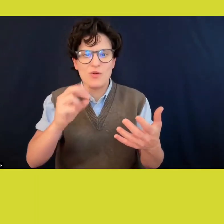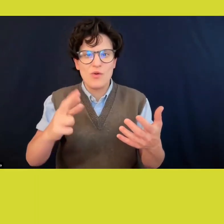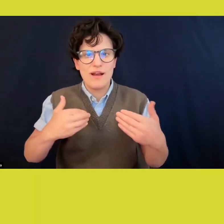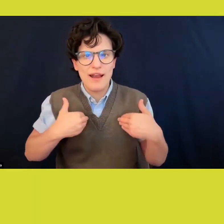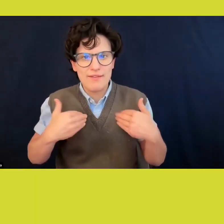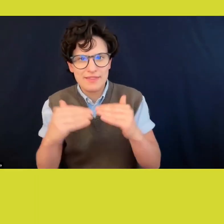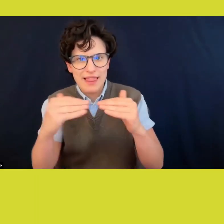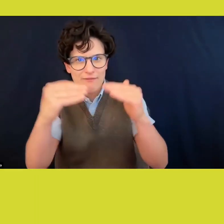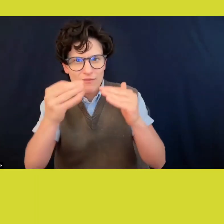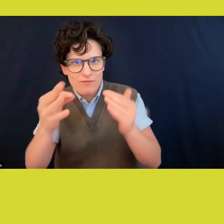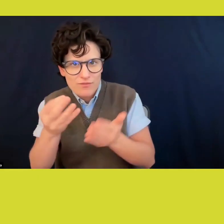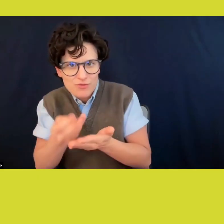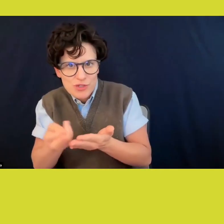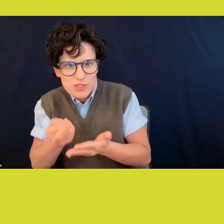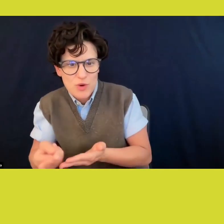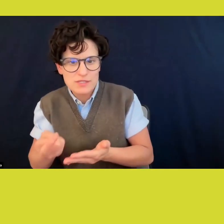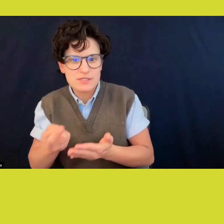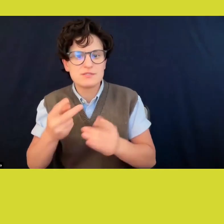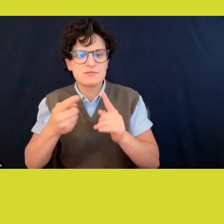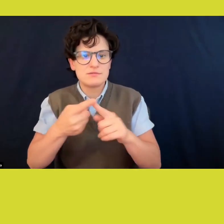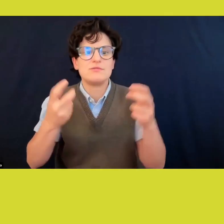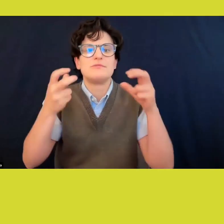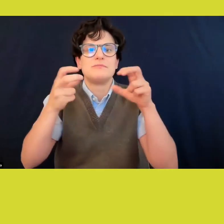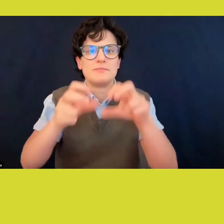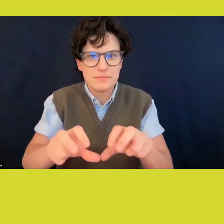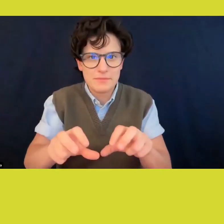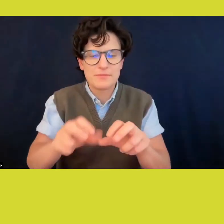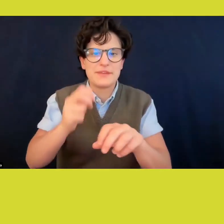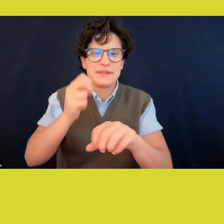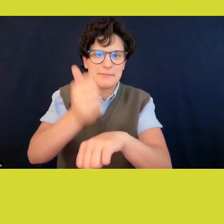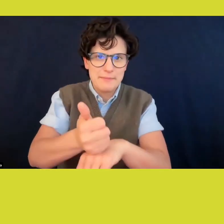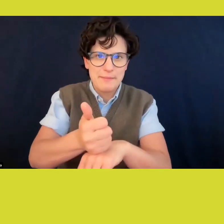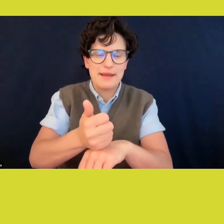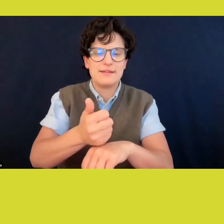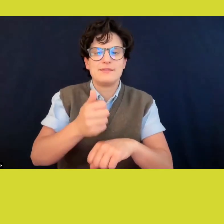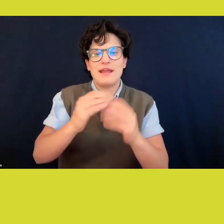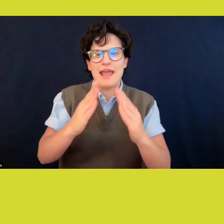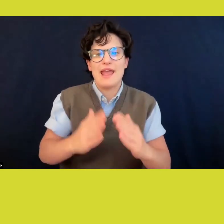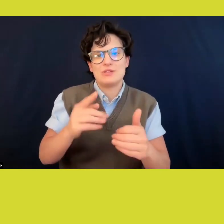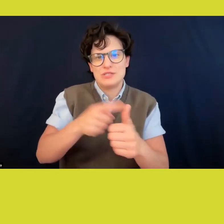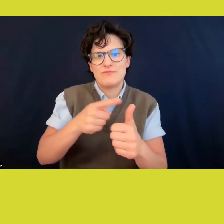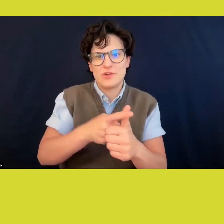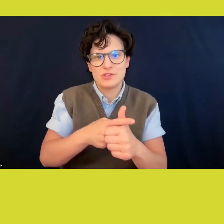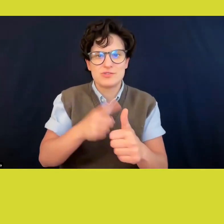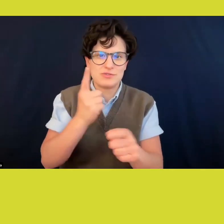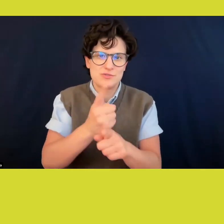And so you know i always think about you know there's like five there's five core principles I